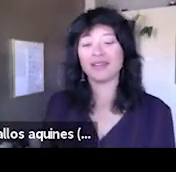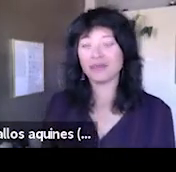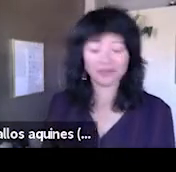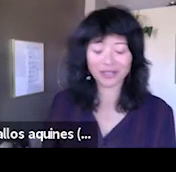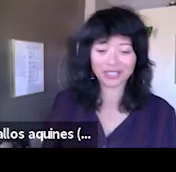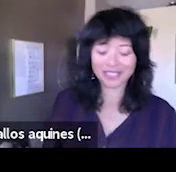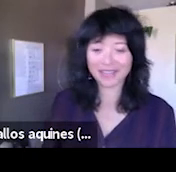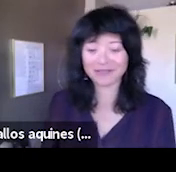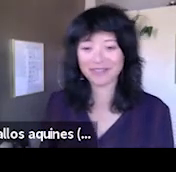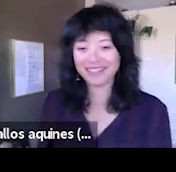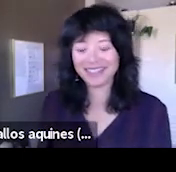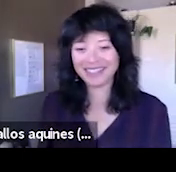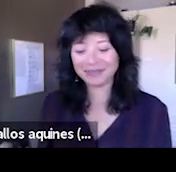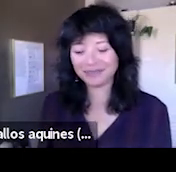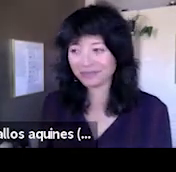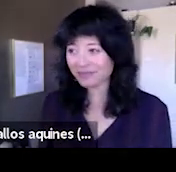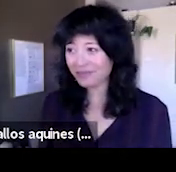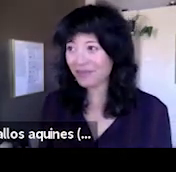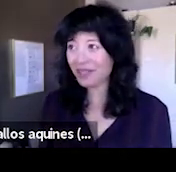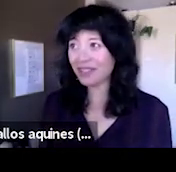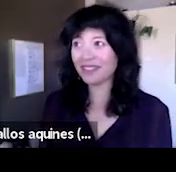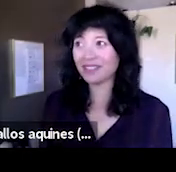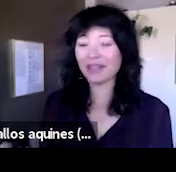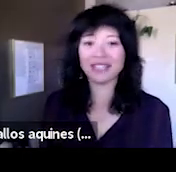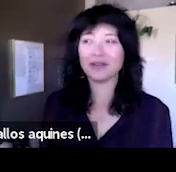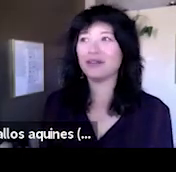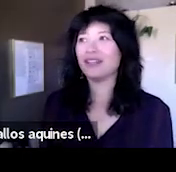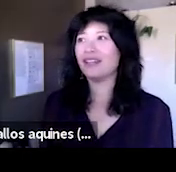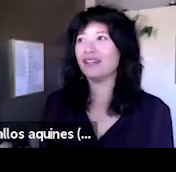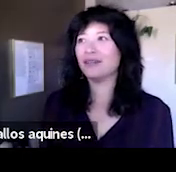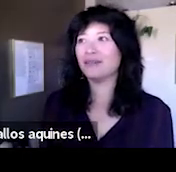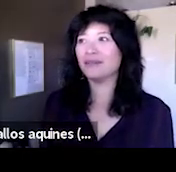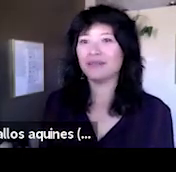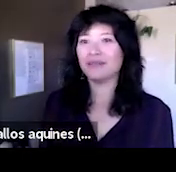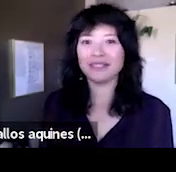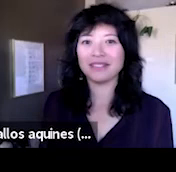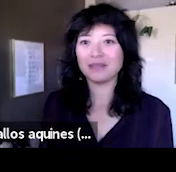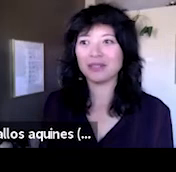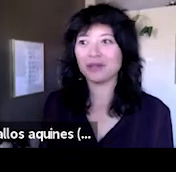We're very lucky to have right now amazing people who are